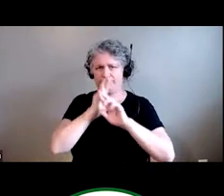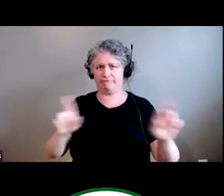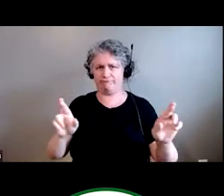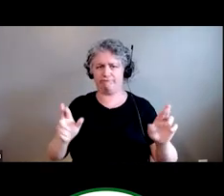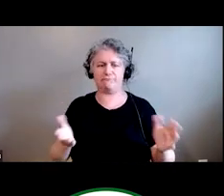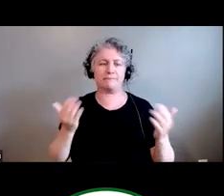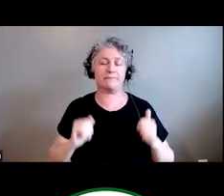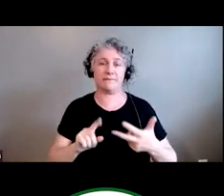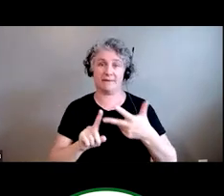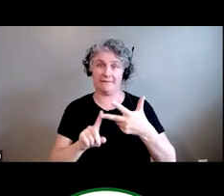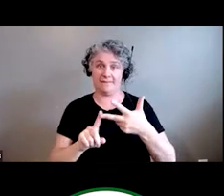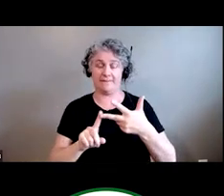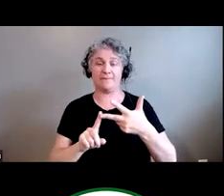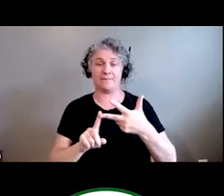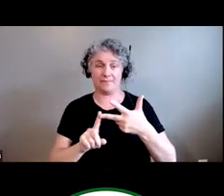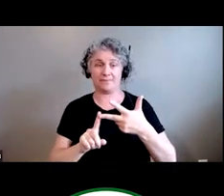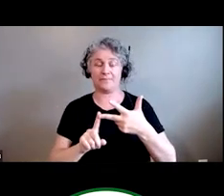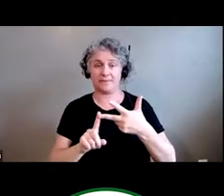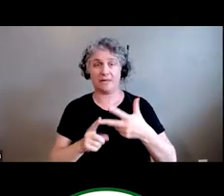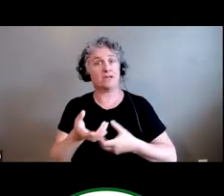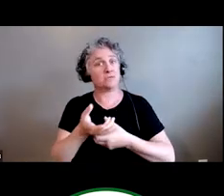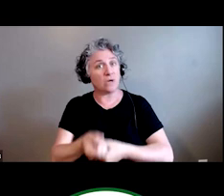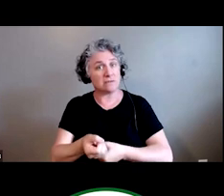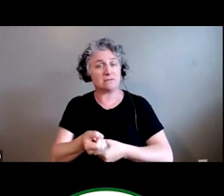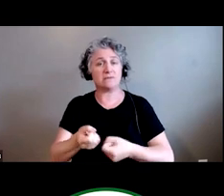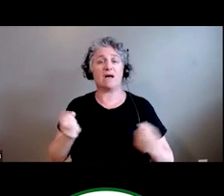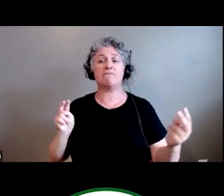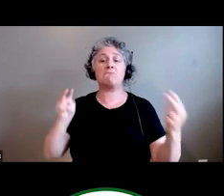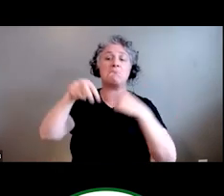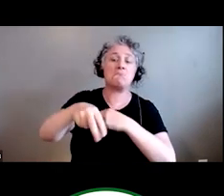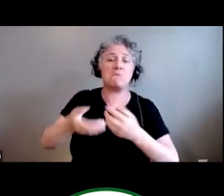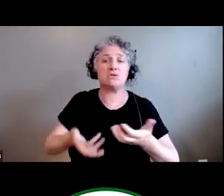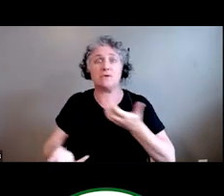processes and actually see the impact of their input on decisions.